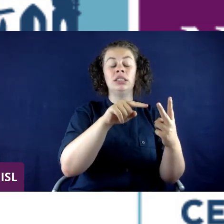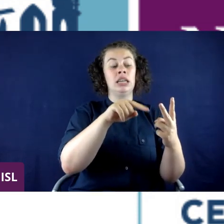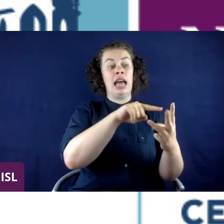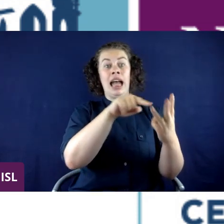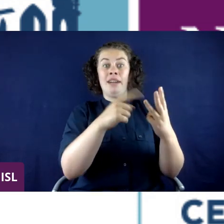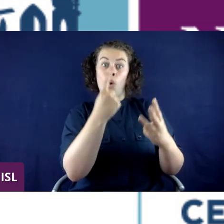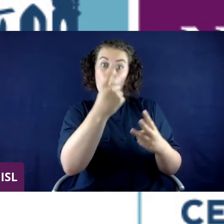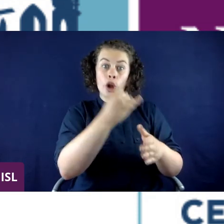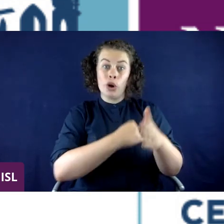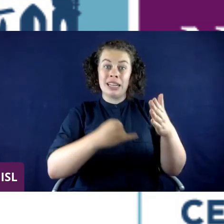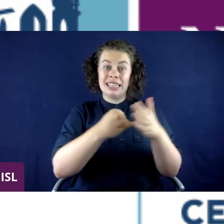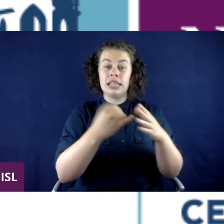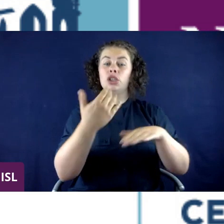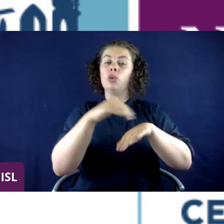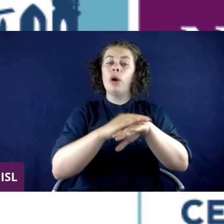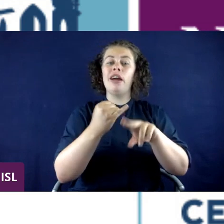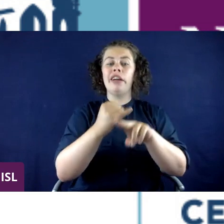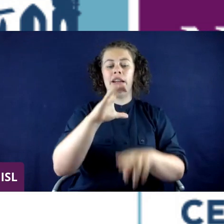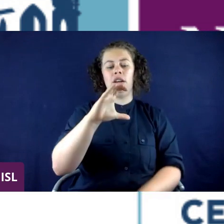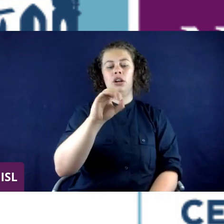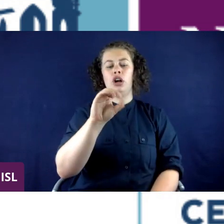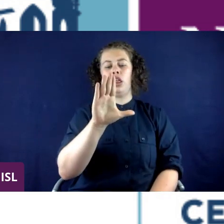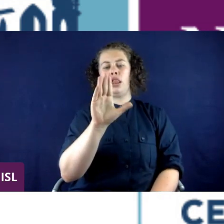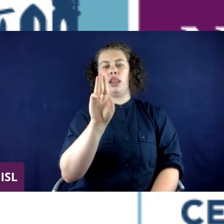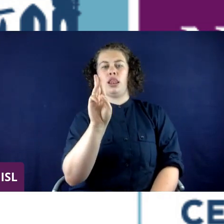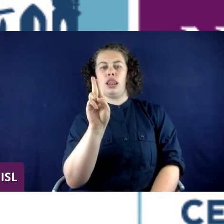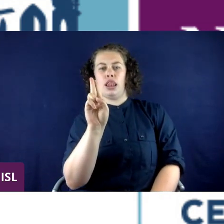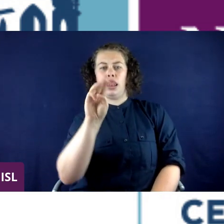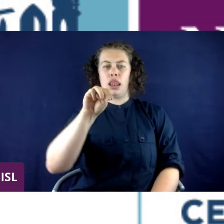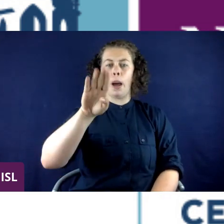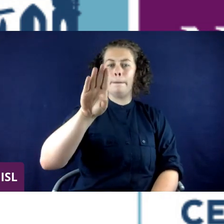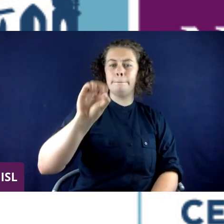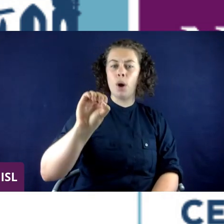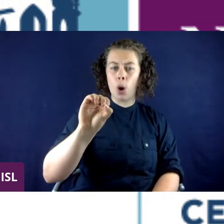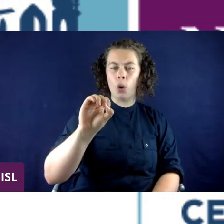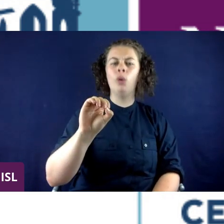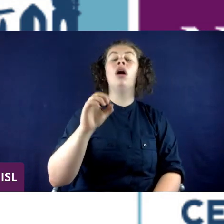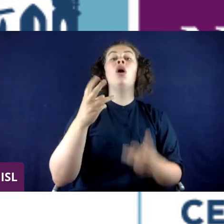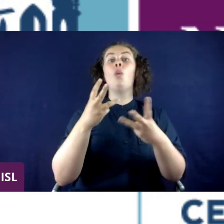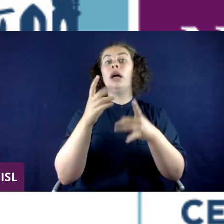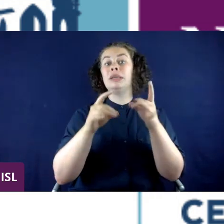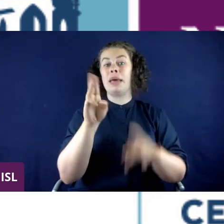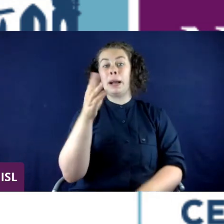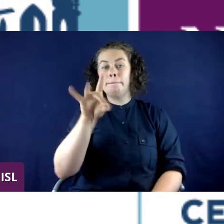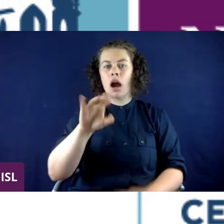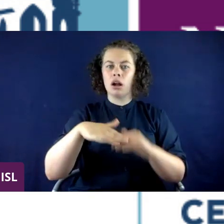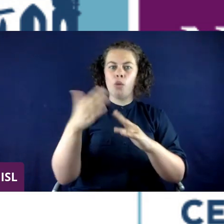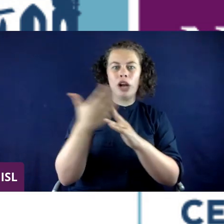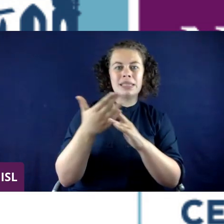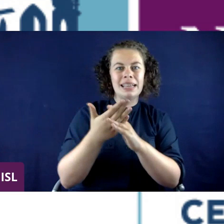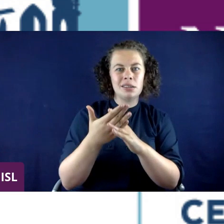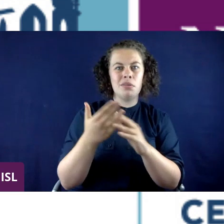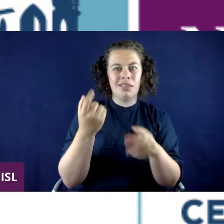in Colombo who is trying to make parks accessible in Colombo. But, I thought, was just as a step